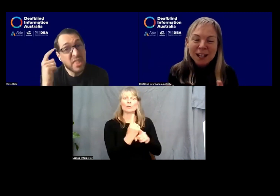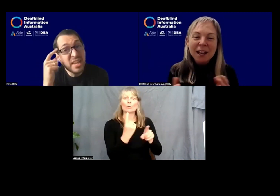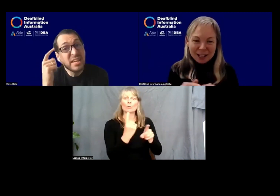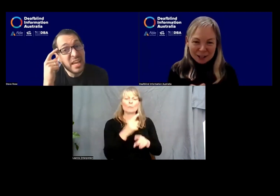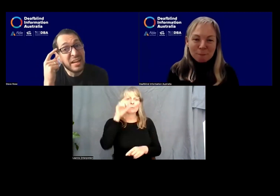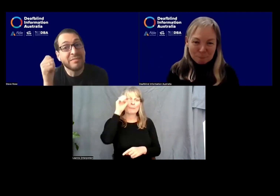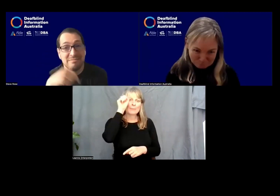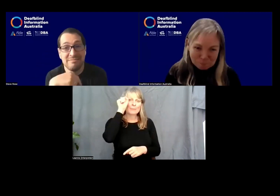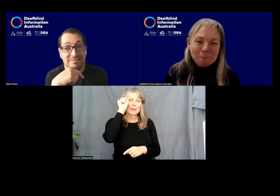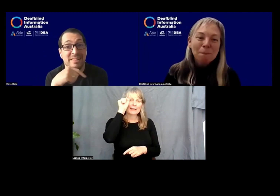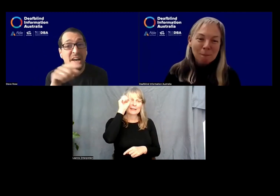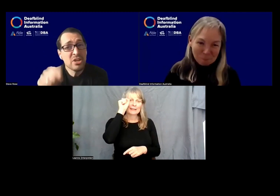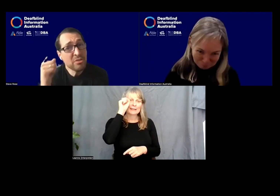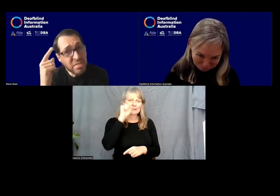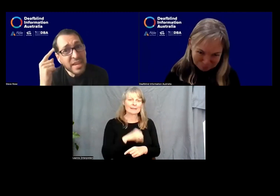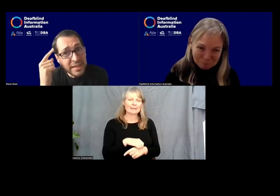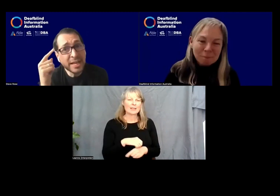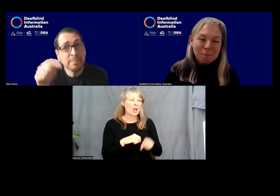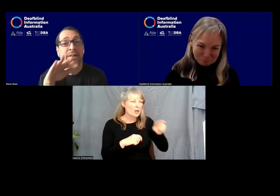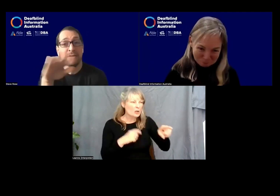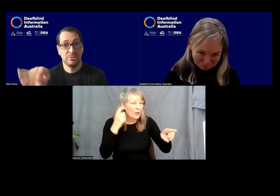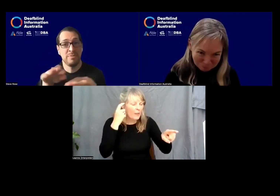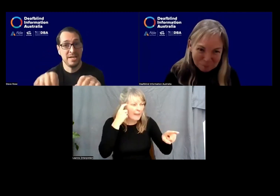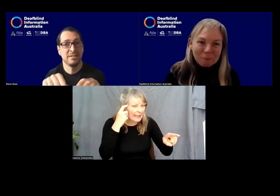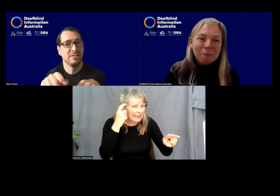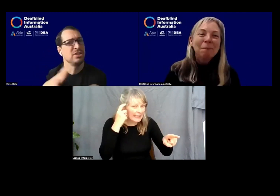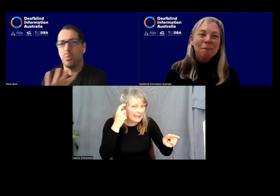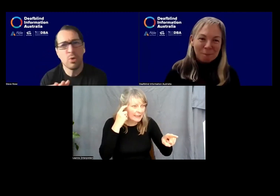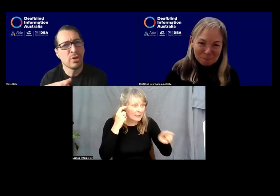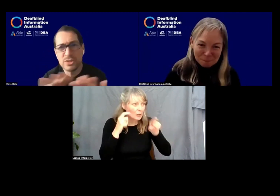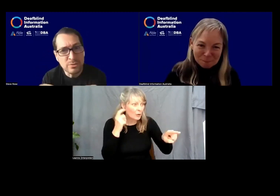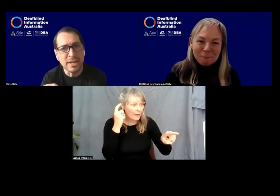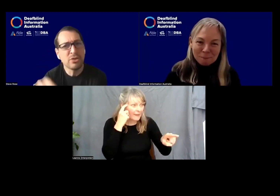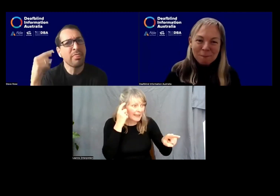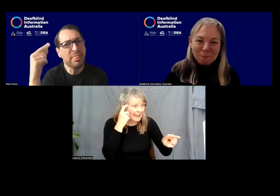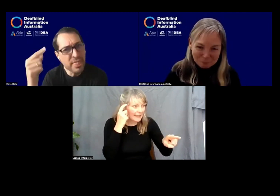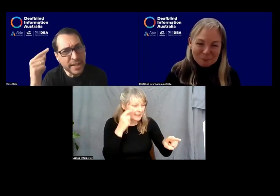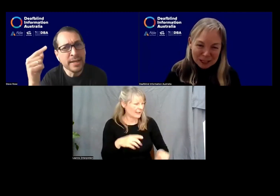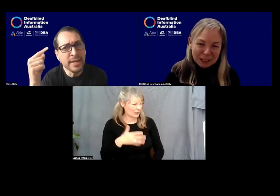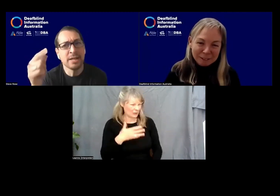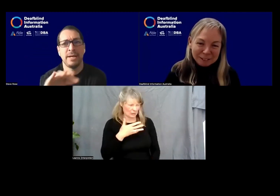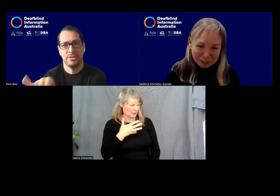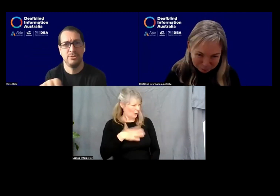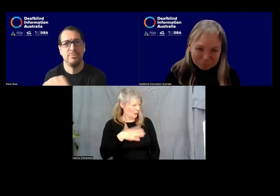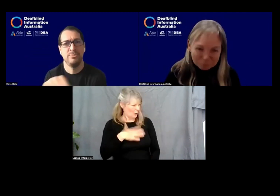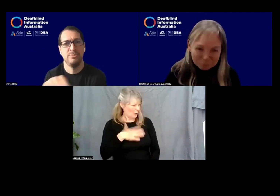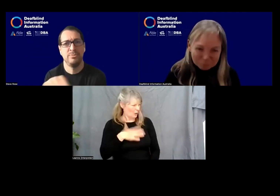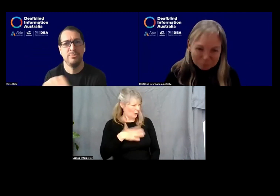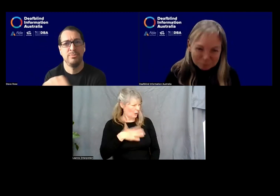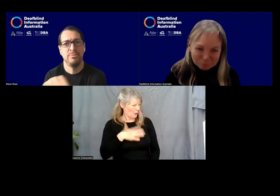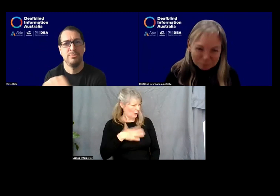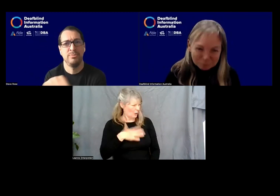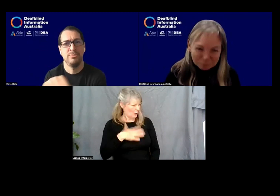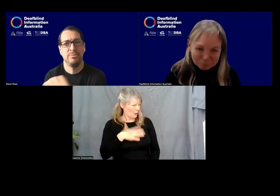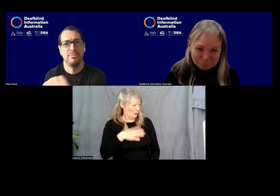And you're thinking about swimming, you don't want swimming, you're thinking about swimming. I think